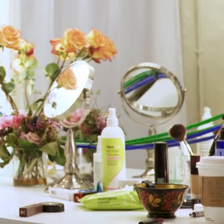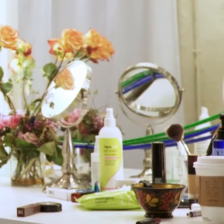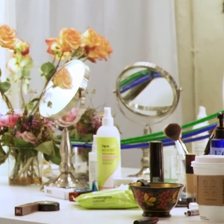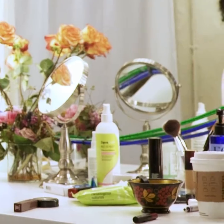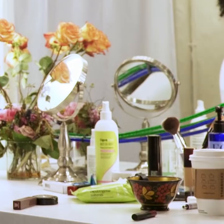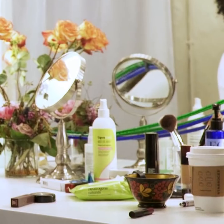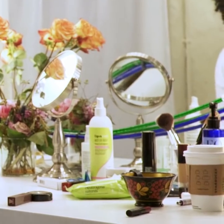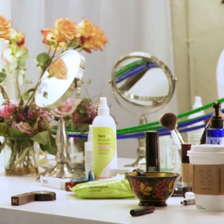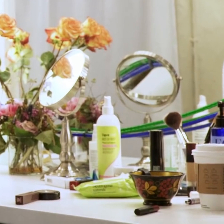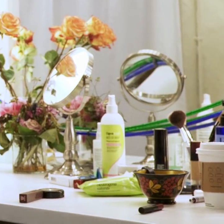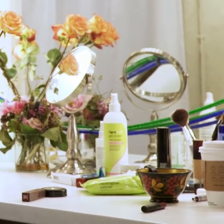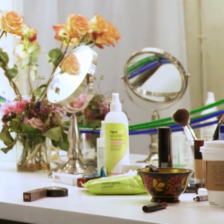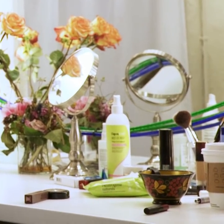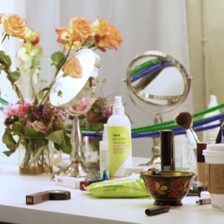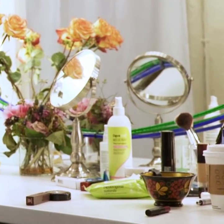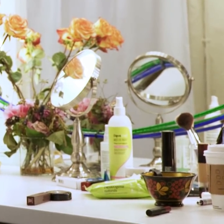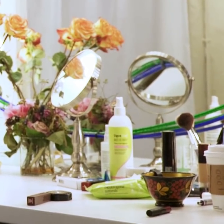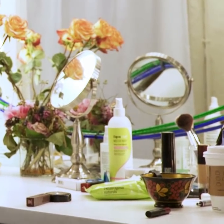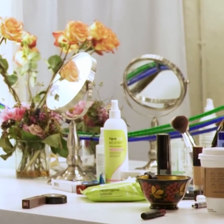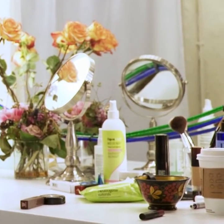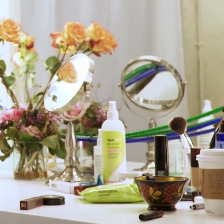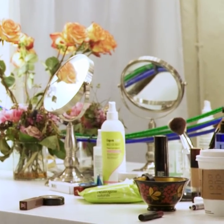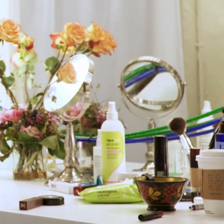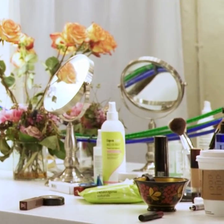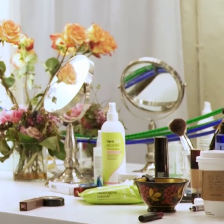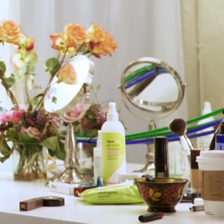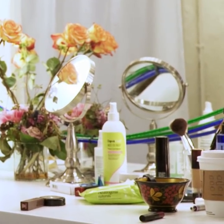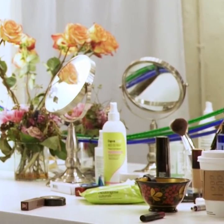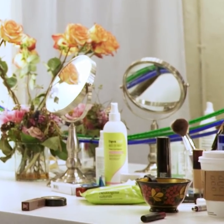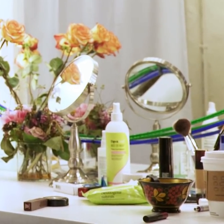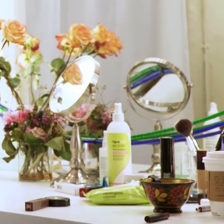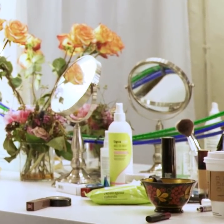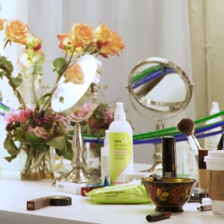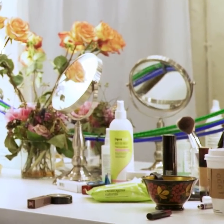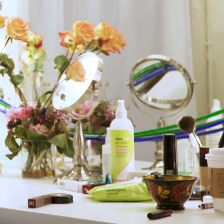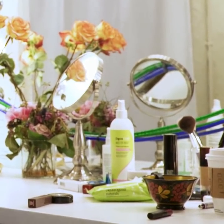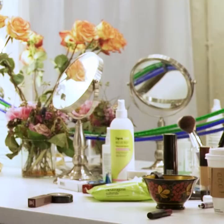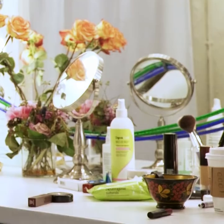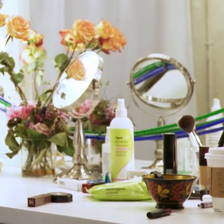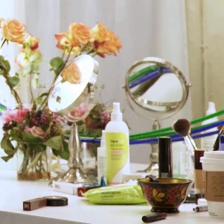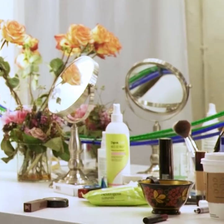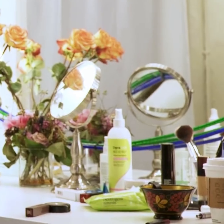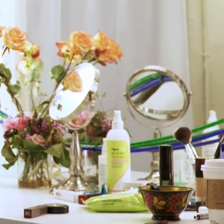it tends to focus on color and I think we need to broaden that to people with different abilities as well.